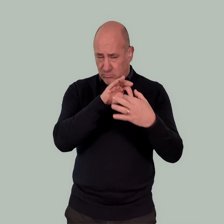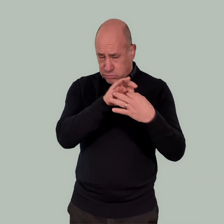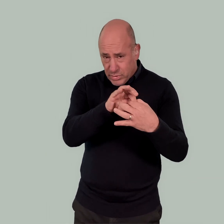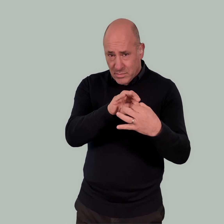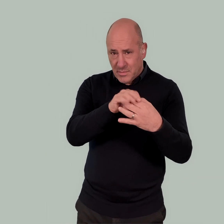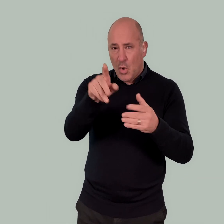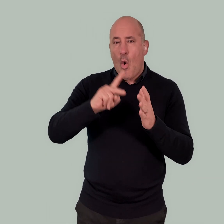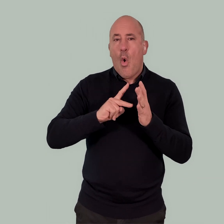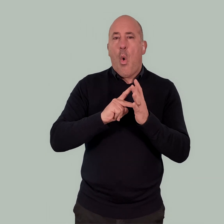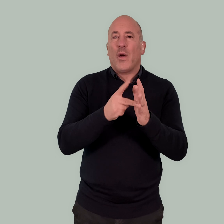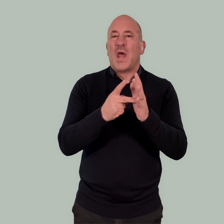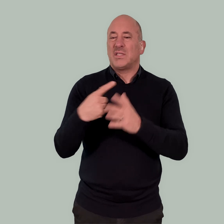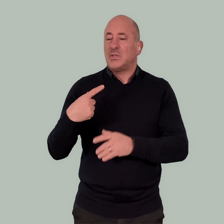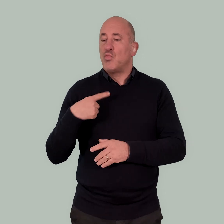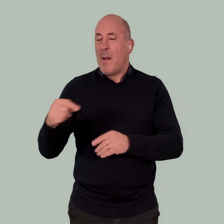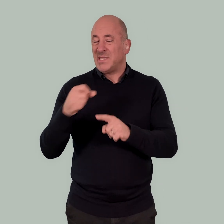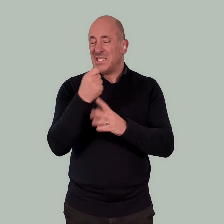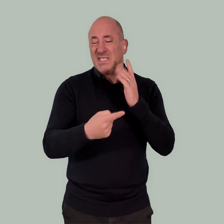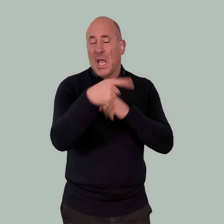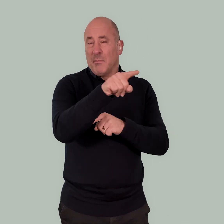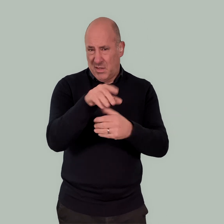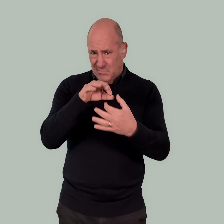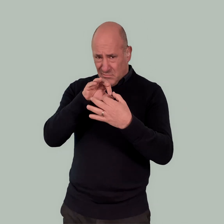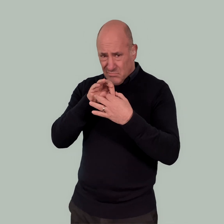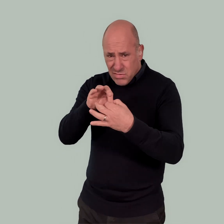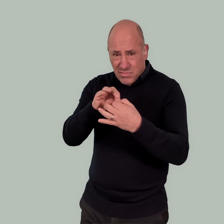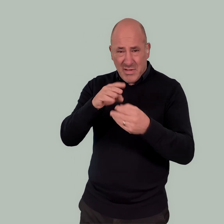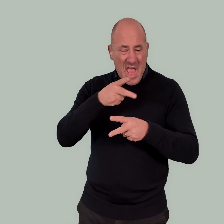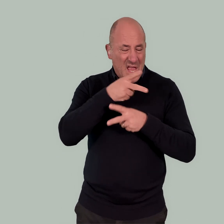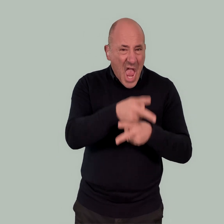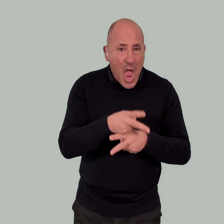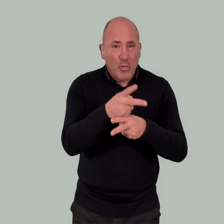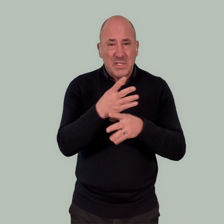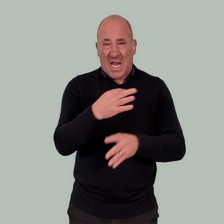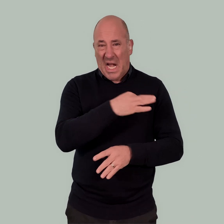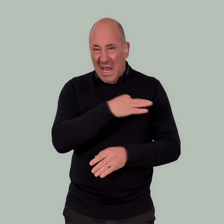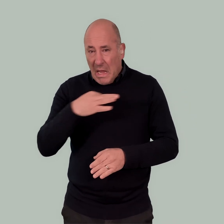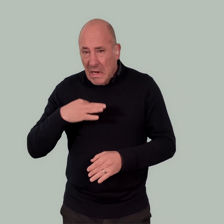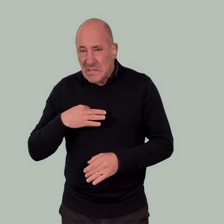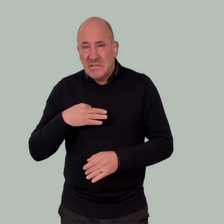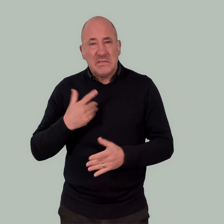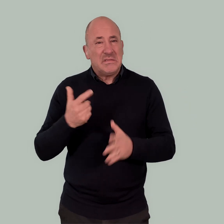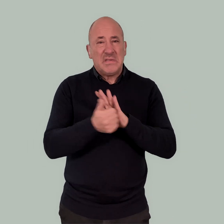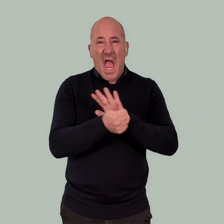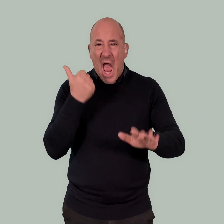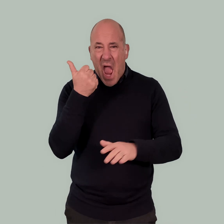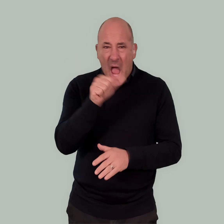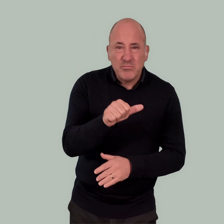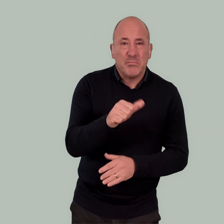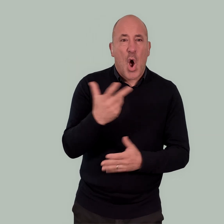the organisations that represent them, carers, clinicians, experts,